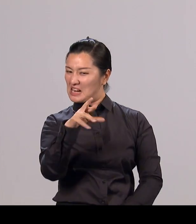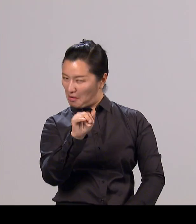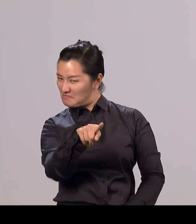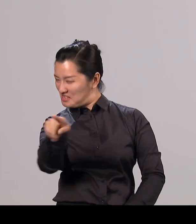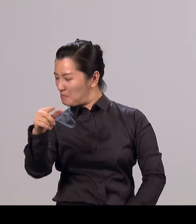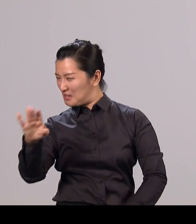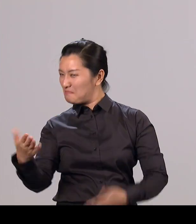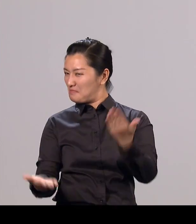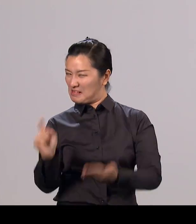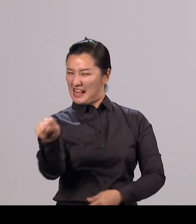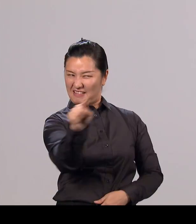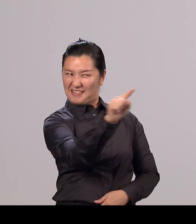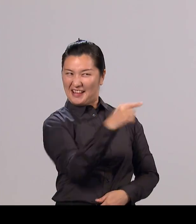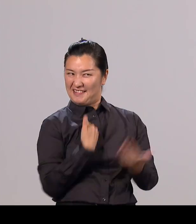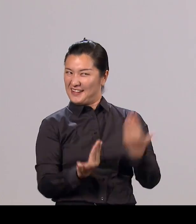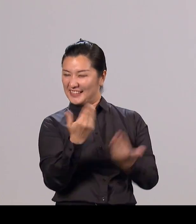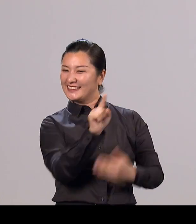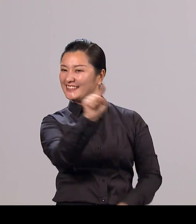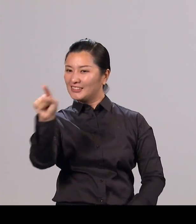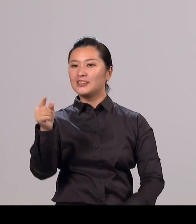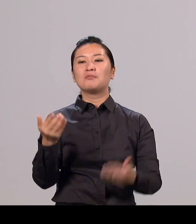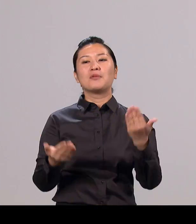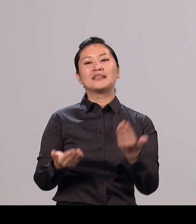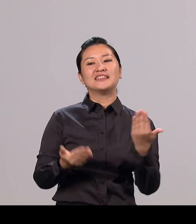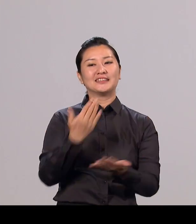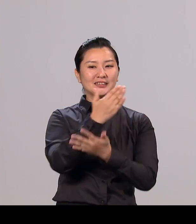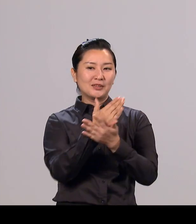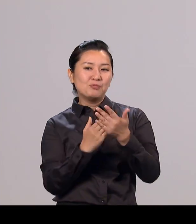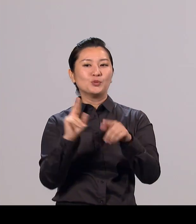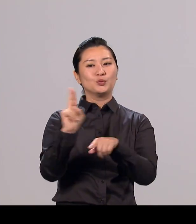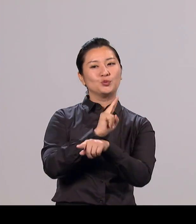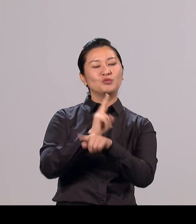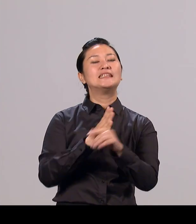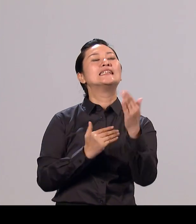Some of you must have taken Comfort and other taxis tonight. Anybody?